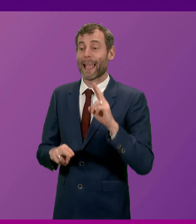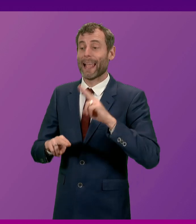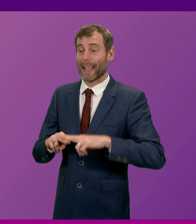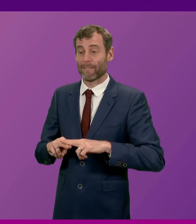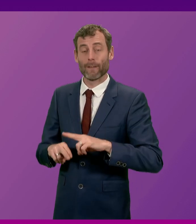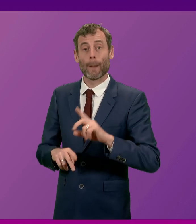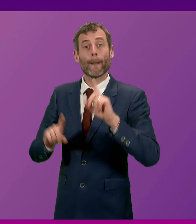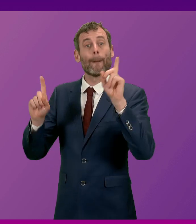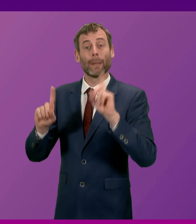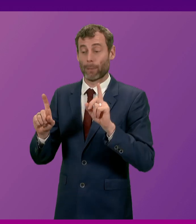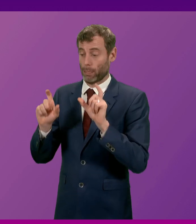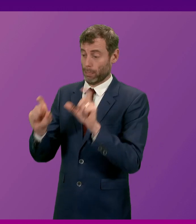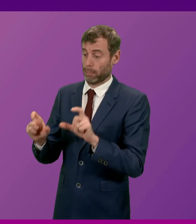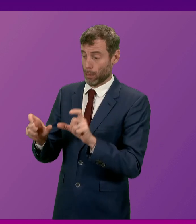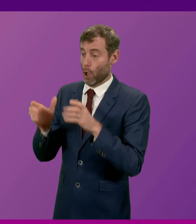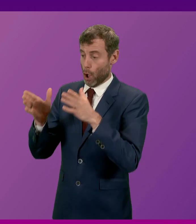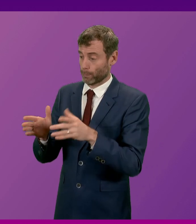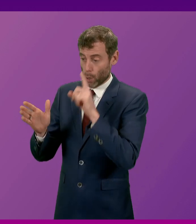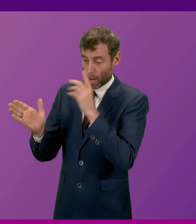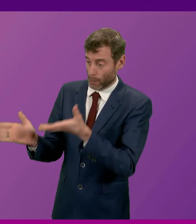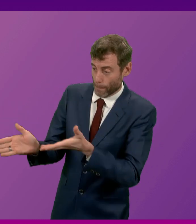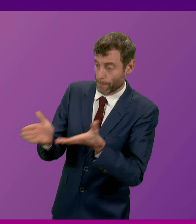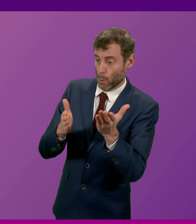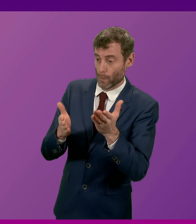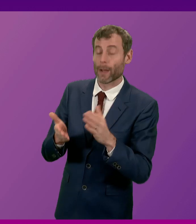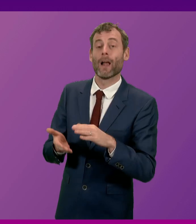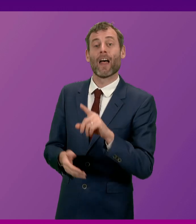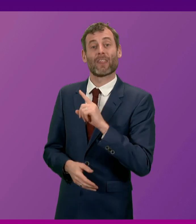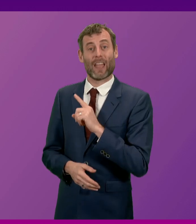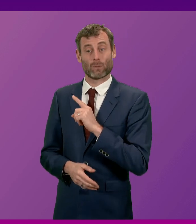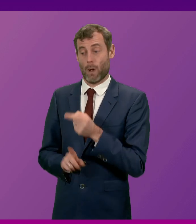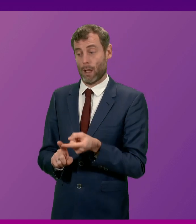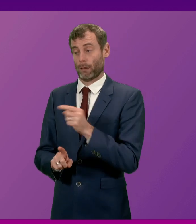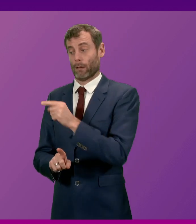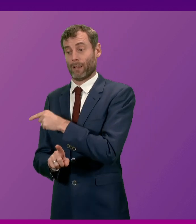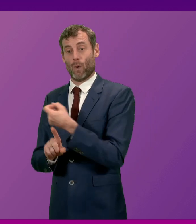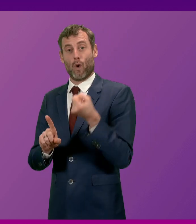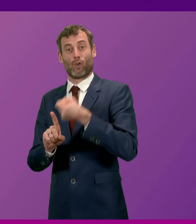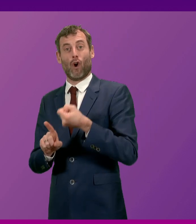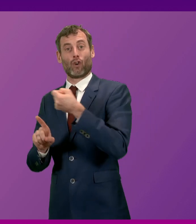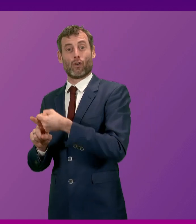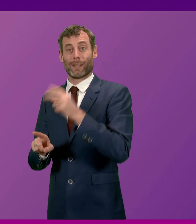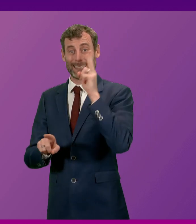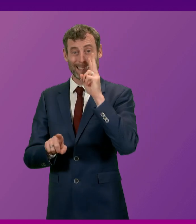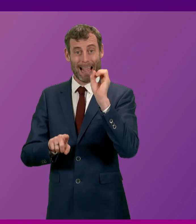means that patients cannot be moved from A and E into other, more suitable hospital accommodation,